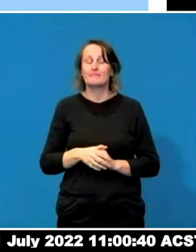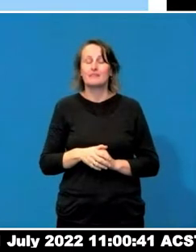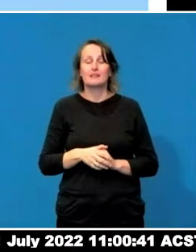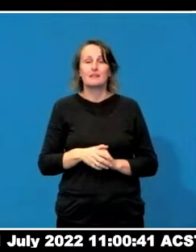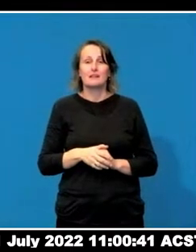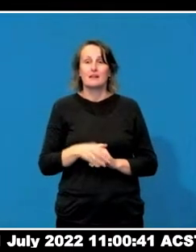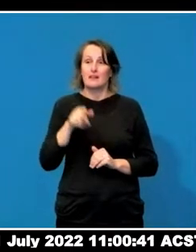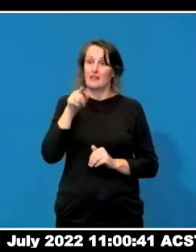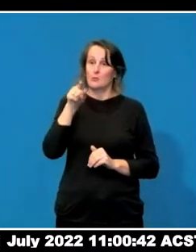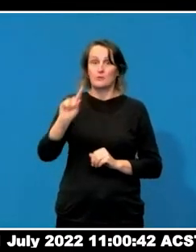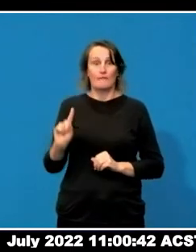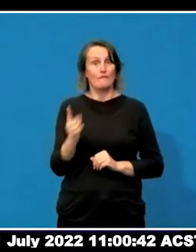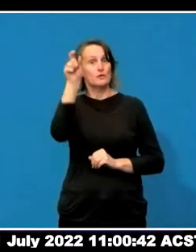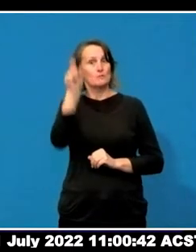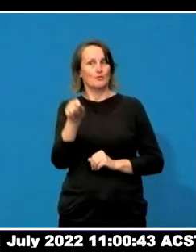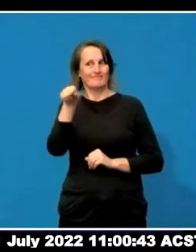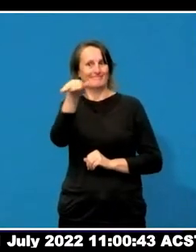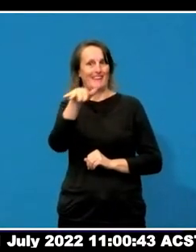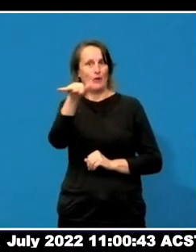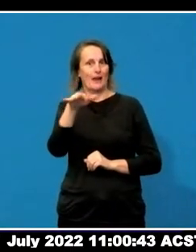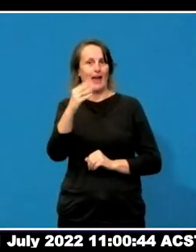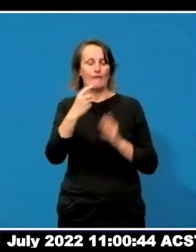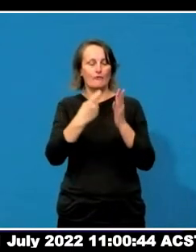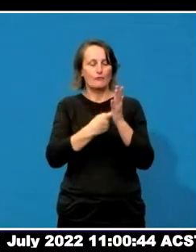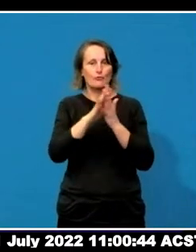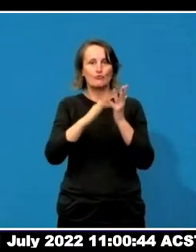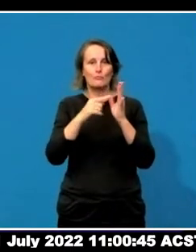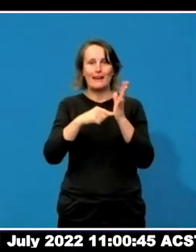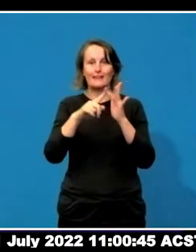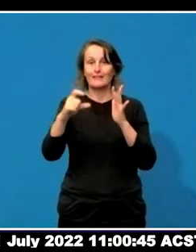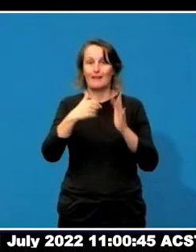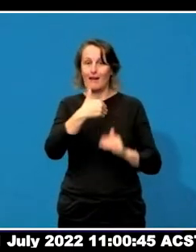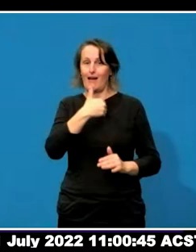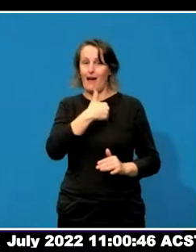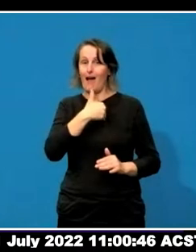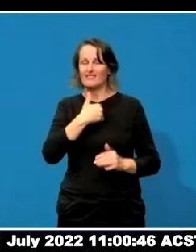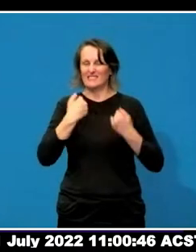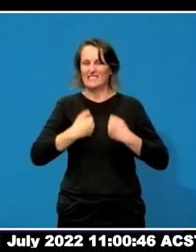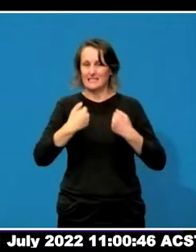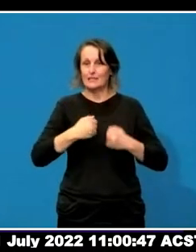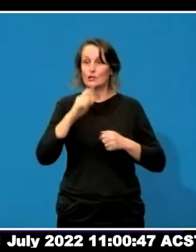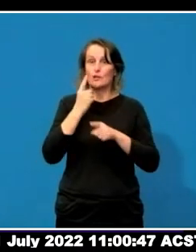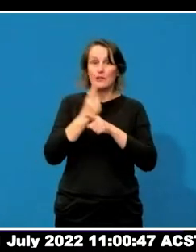heart disease. The family will explain the importance of the Ailan life and how Boyzie